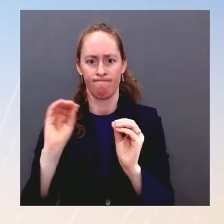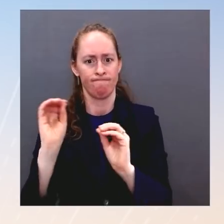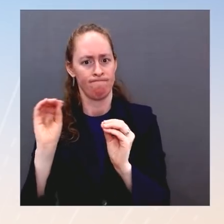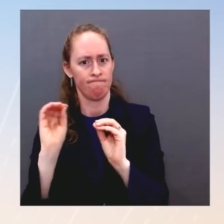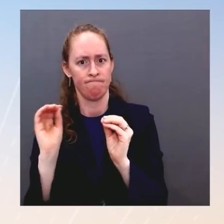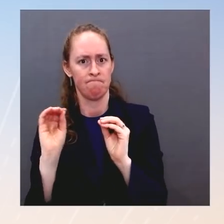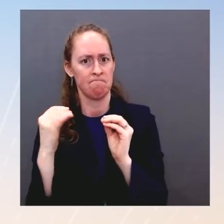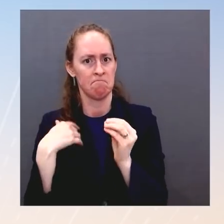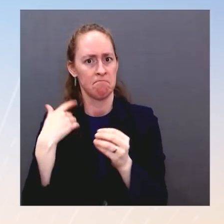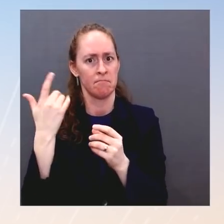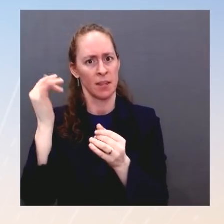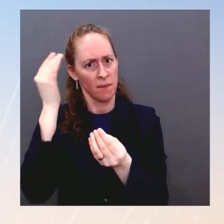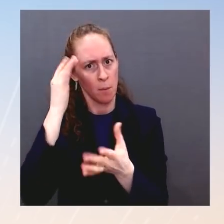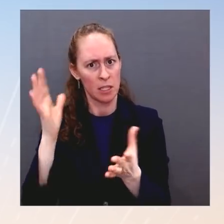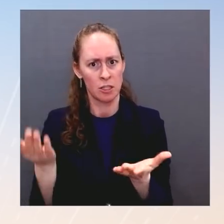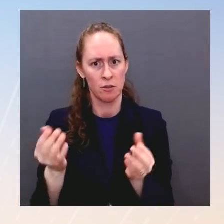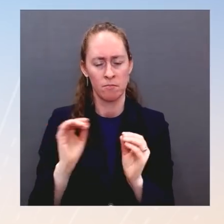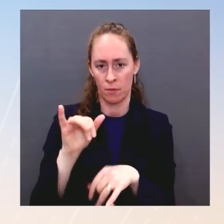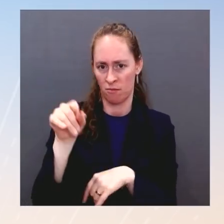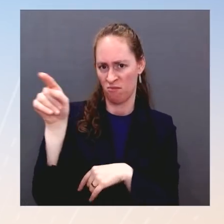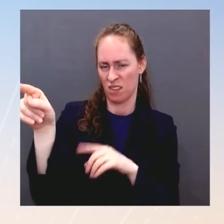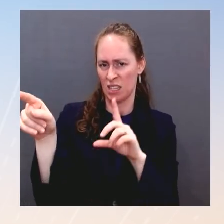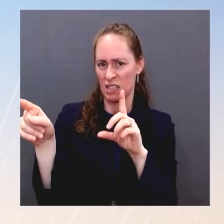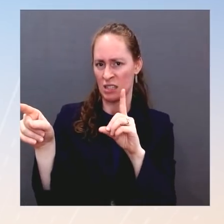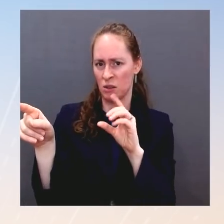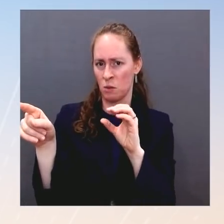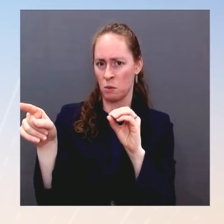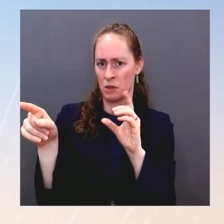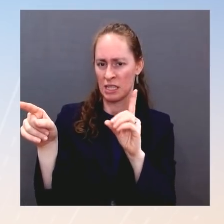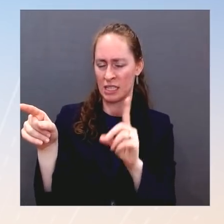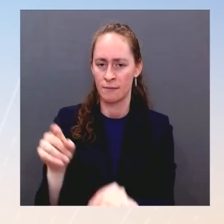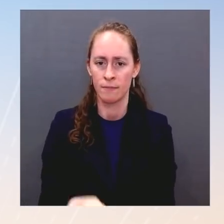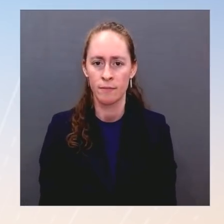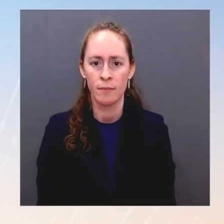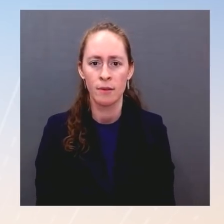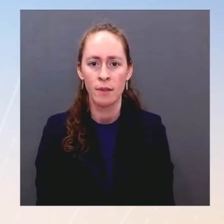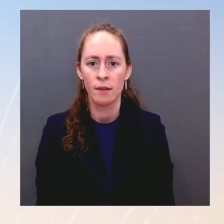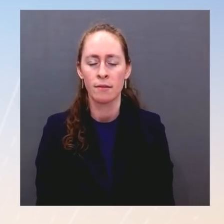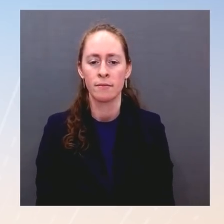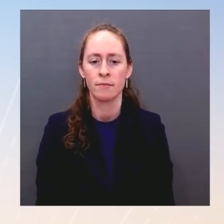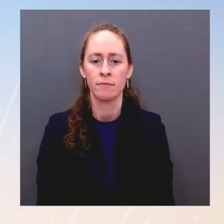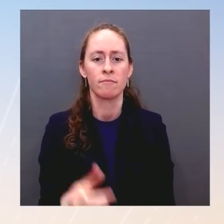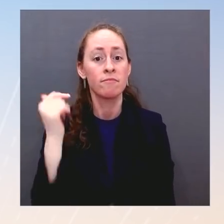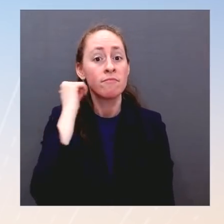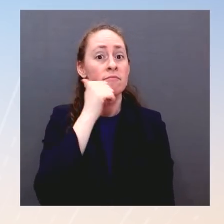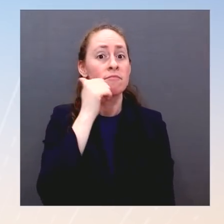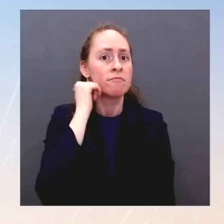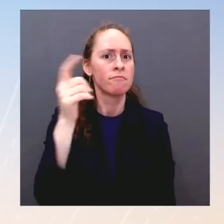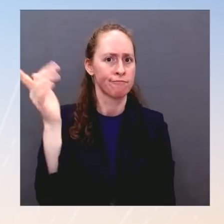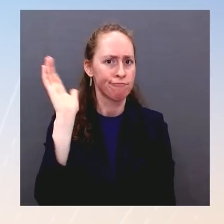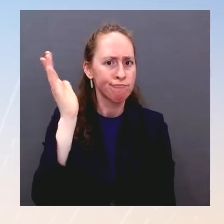is doing regular or daily, nearly, briefings on kind of the movements and what they're seeing on the ground, but I don't believe even they were able